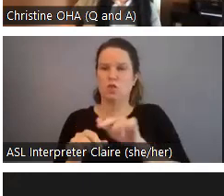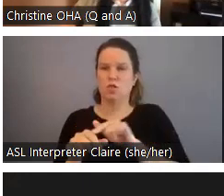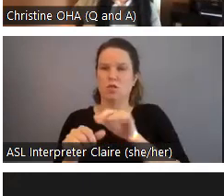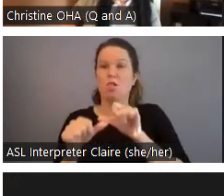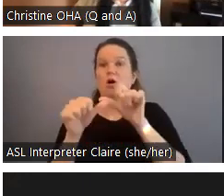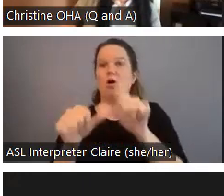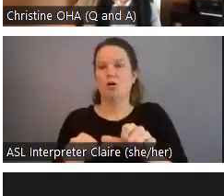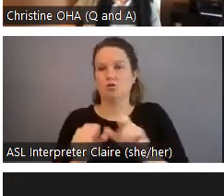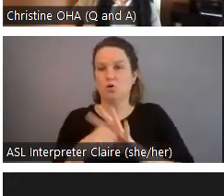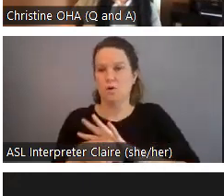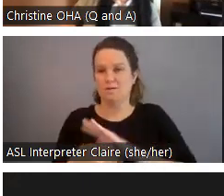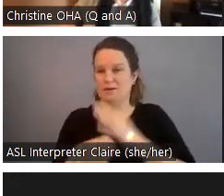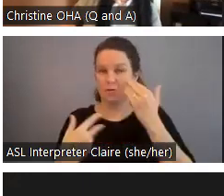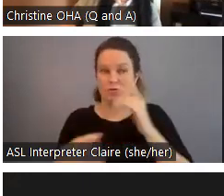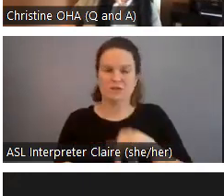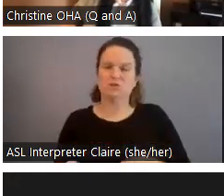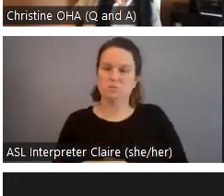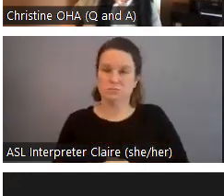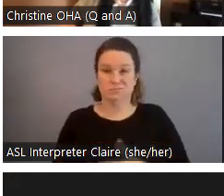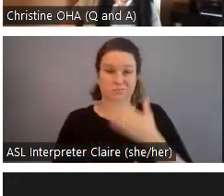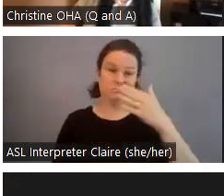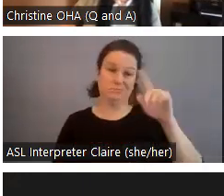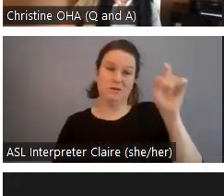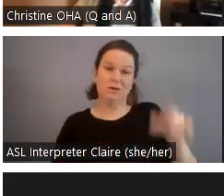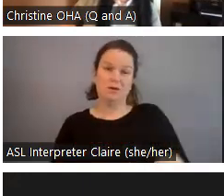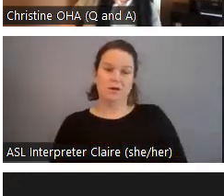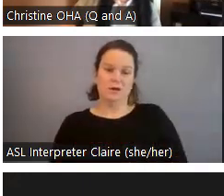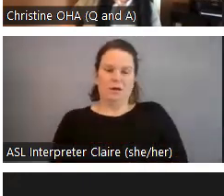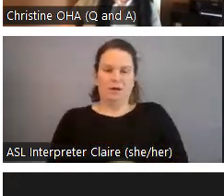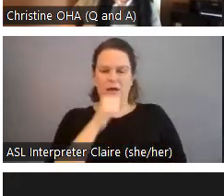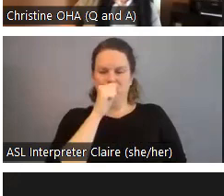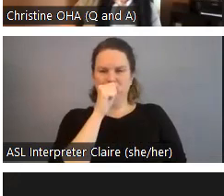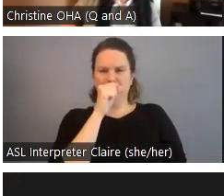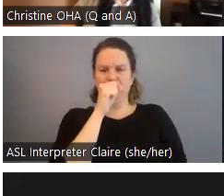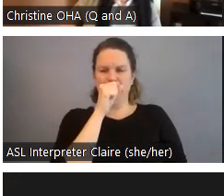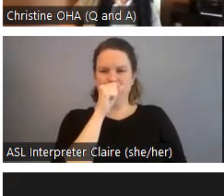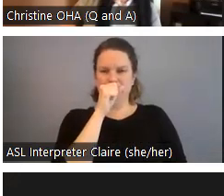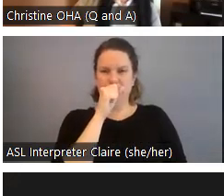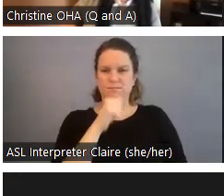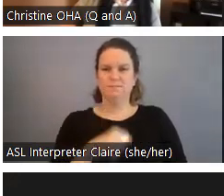don't, I don't know that answer, I think it's a really good question though.